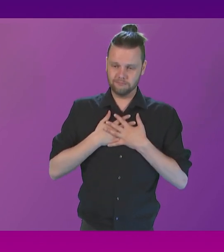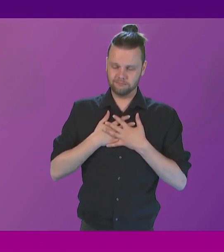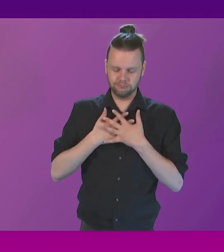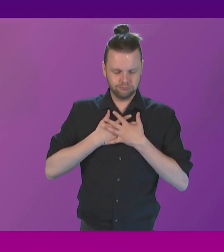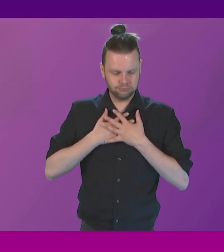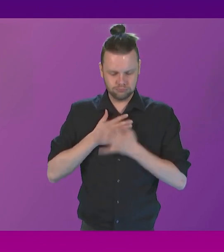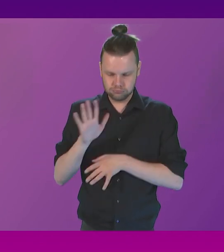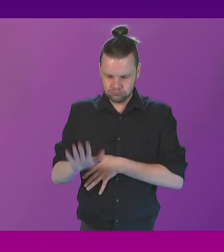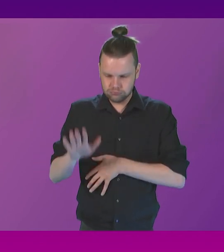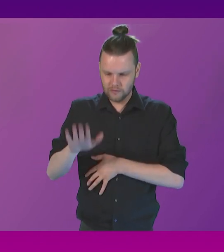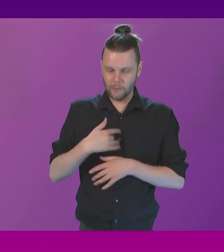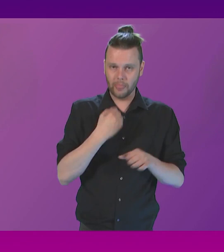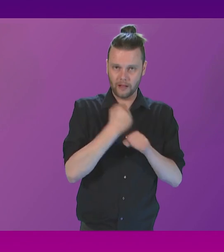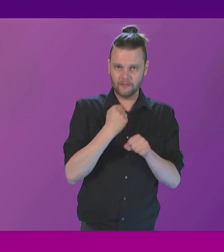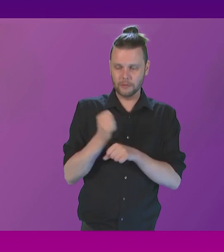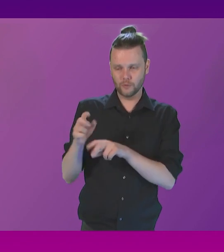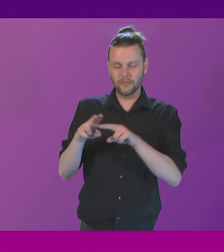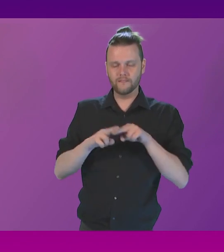respects, and those of the entire Government, to the family affected.